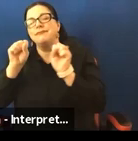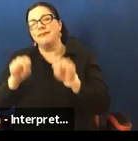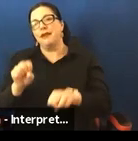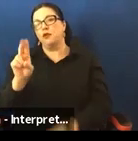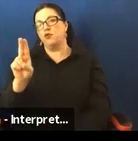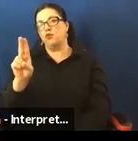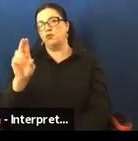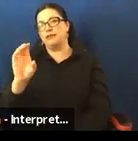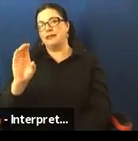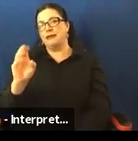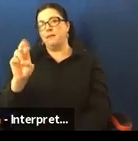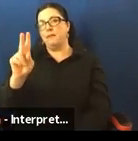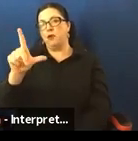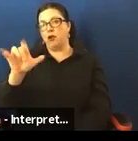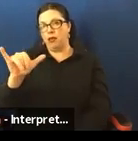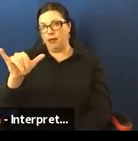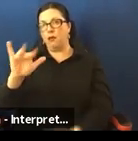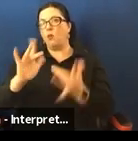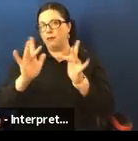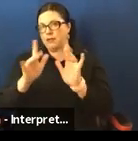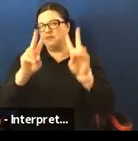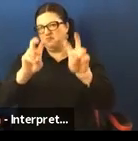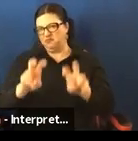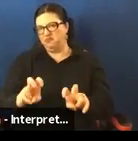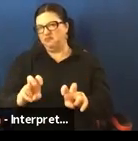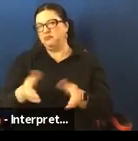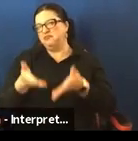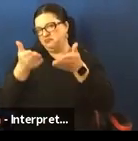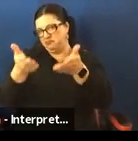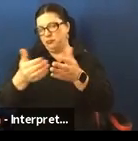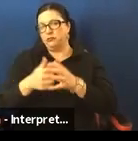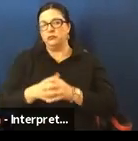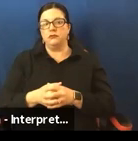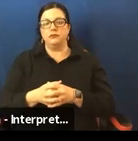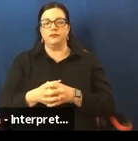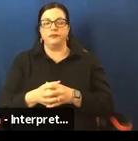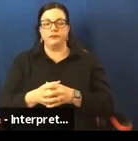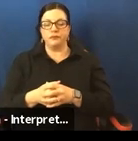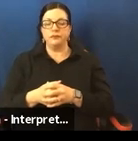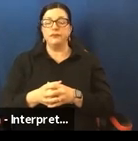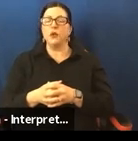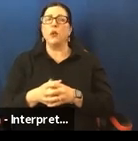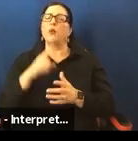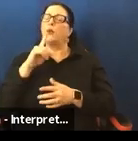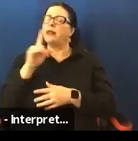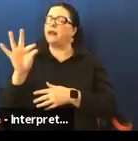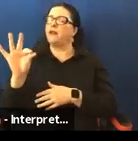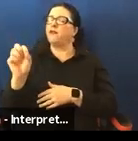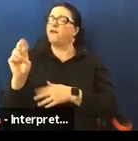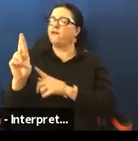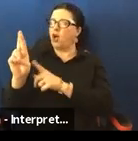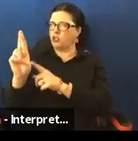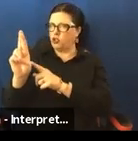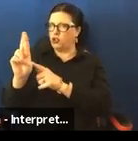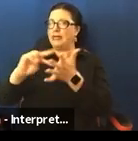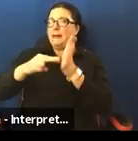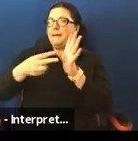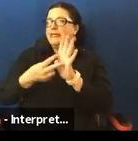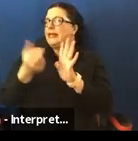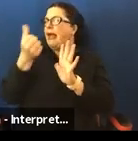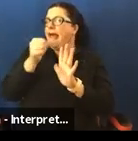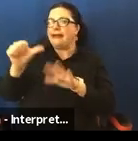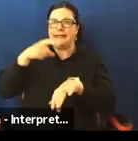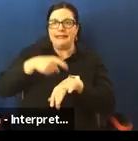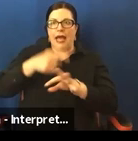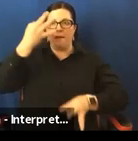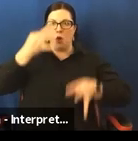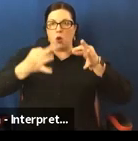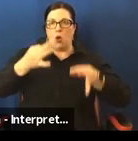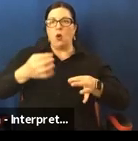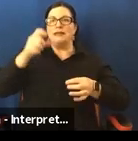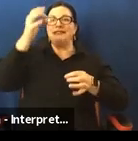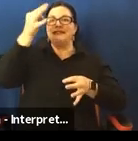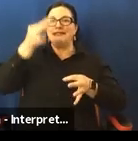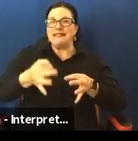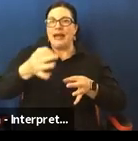Jason Williams: And so it is at any point in time. They were the Court took jurisdiction of custody of those children. That's the definition of being in foster care and